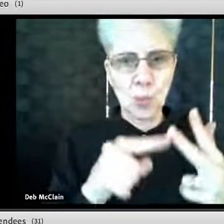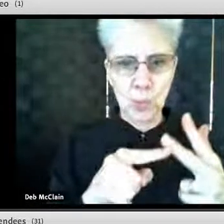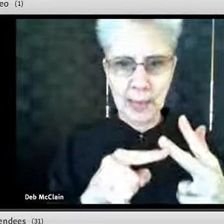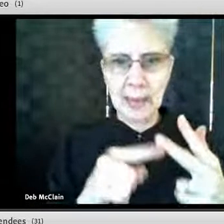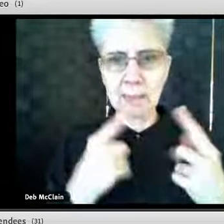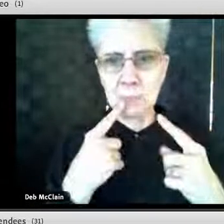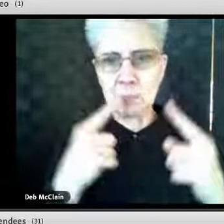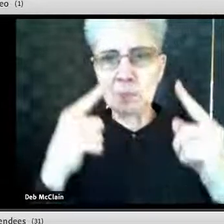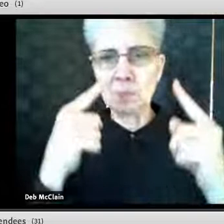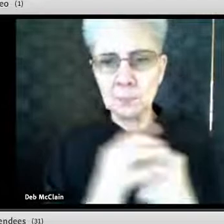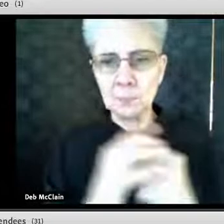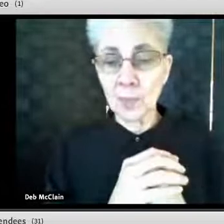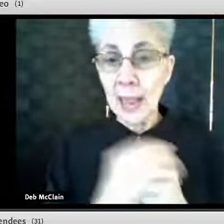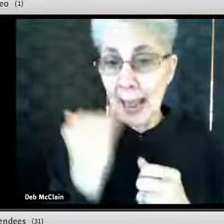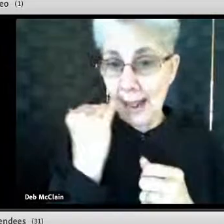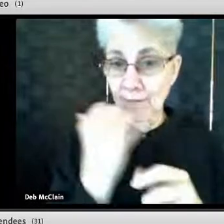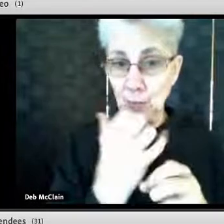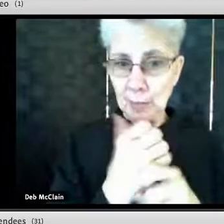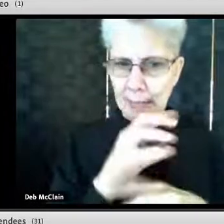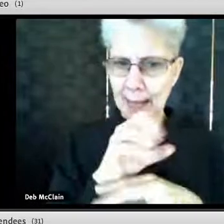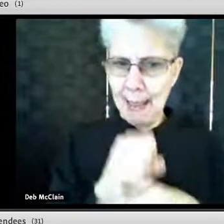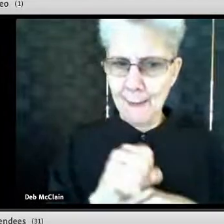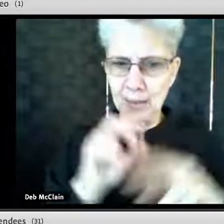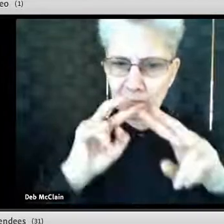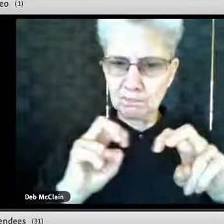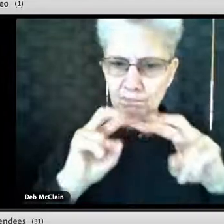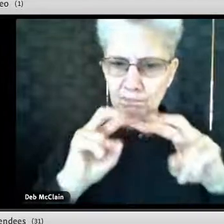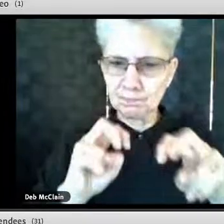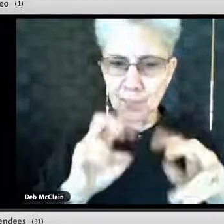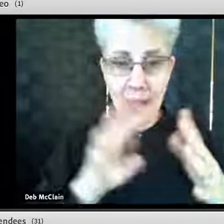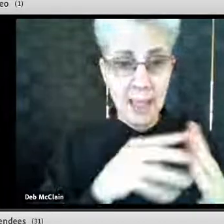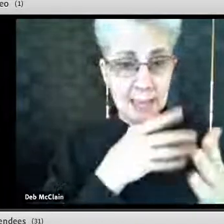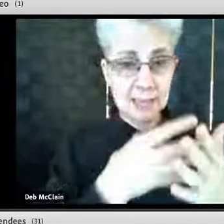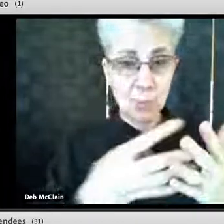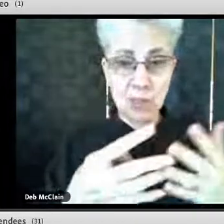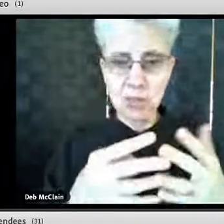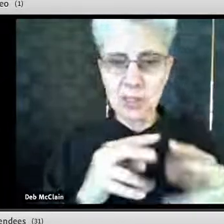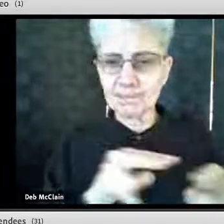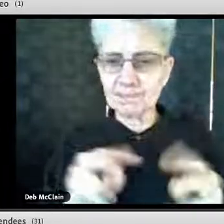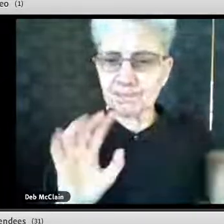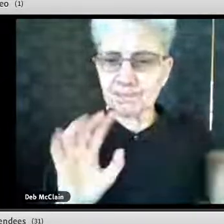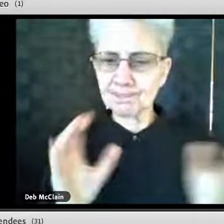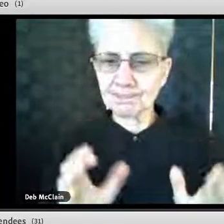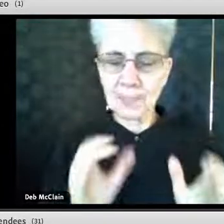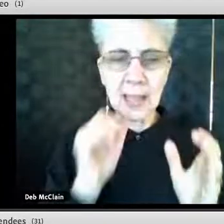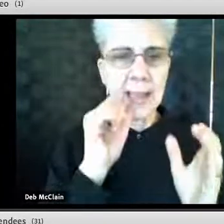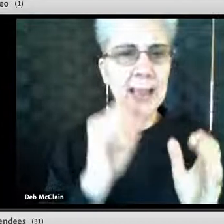that's making your post effective or not, and if you get in the habit of just putting all of this in a spreadsheet,